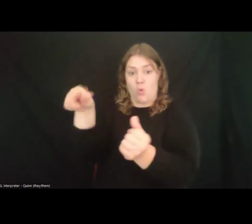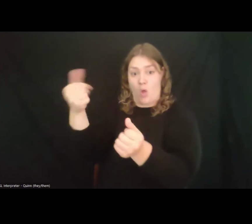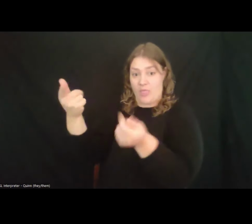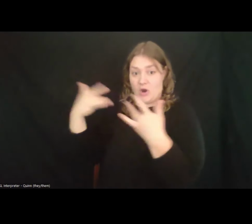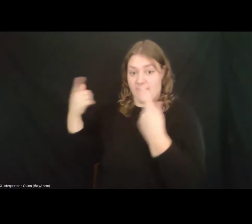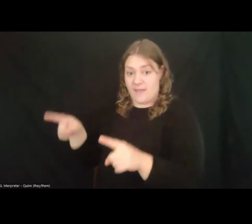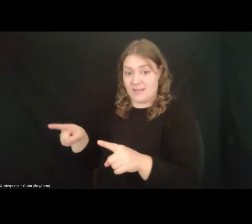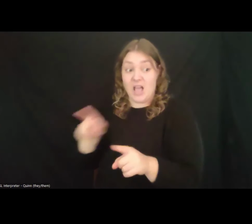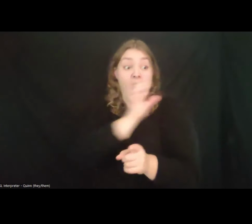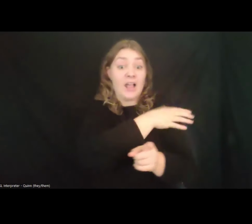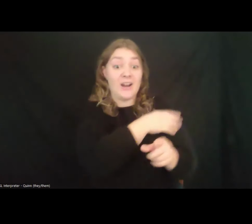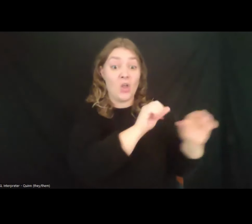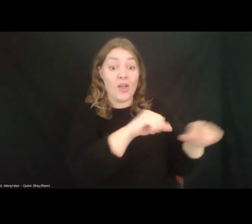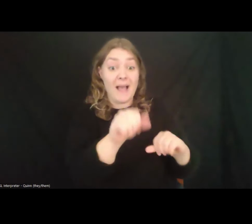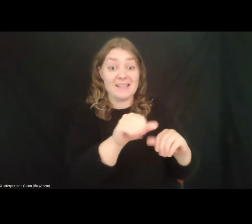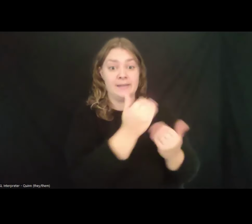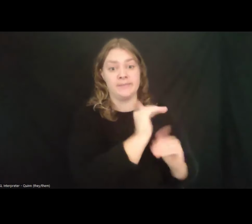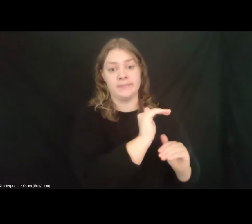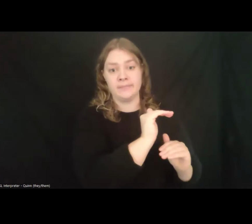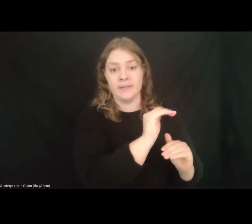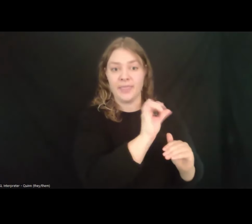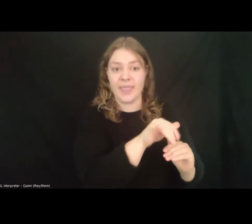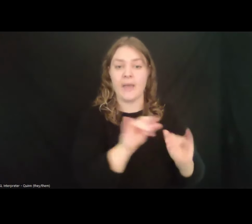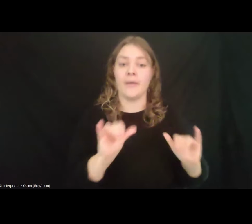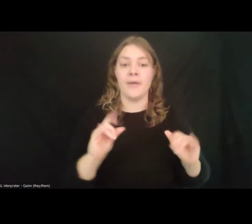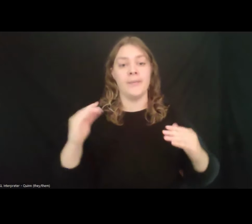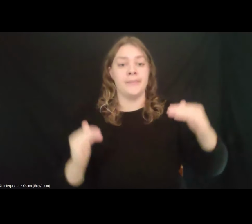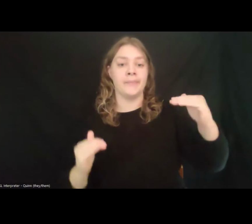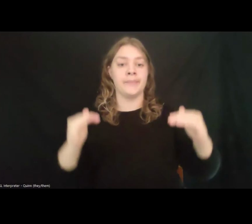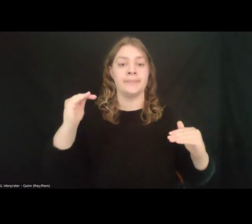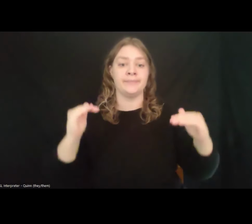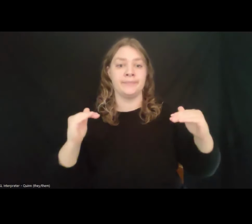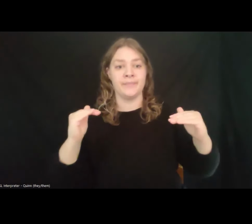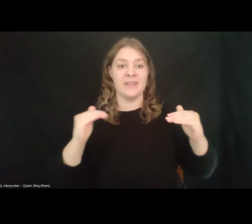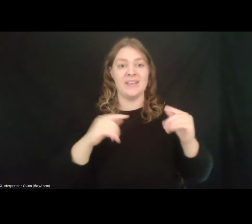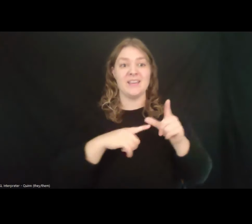a balance and I feel like you know it's a little bit sometimes we tip more one way than the other